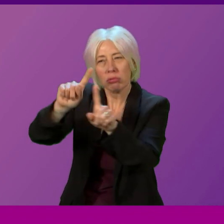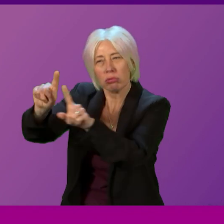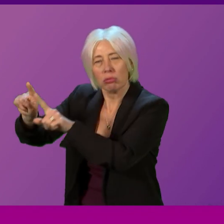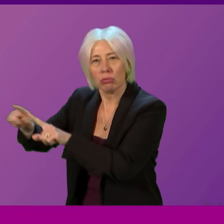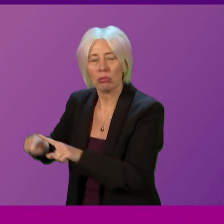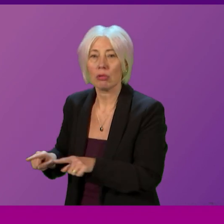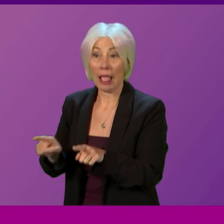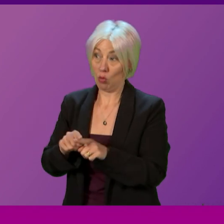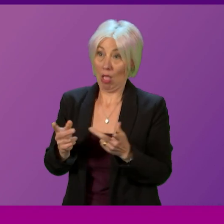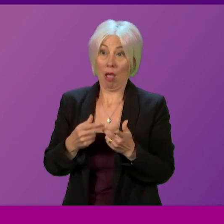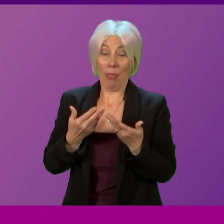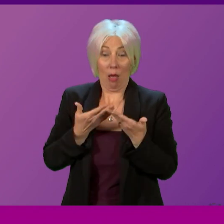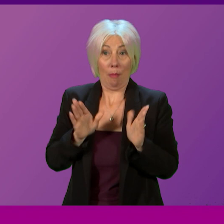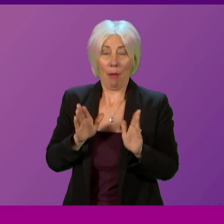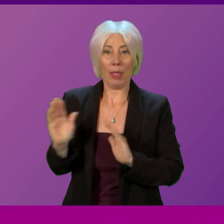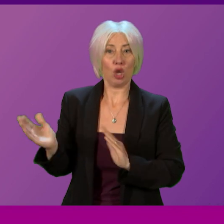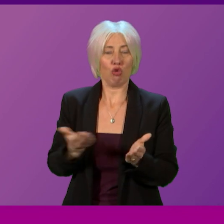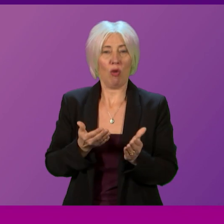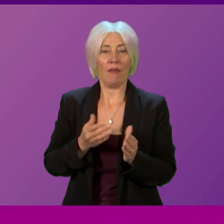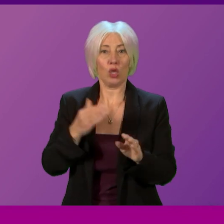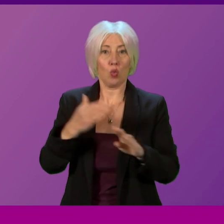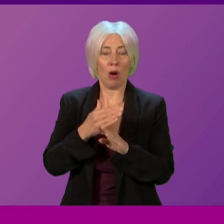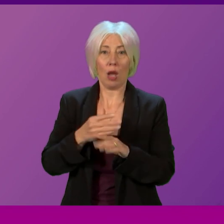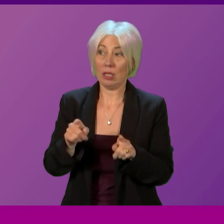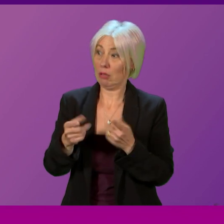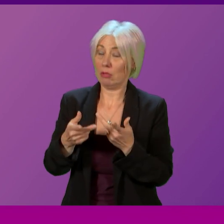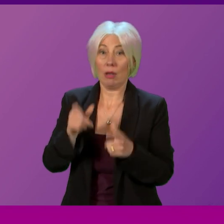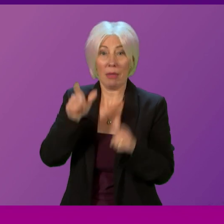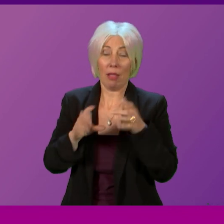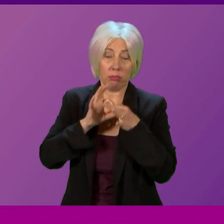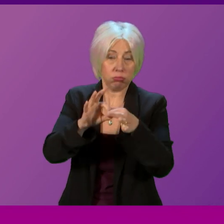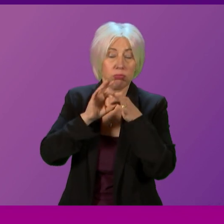other public sector workers and workers generally who interact with the public, to ensure that